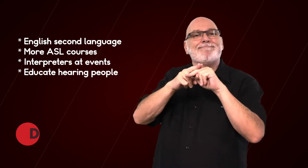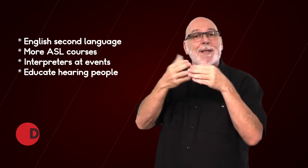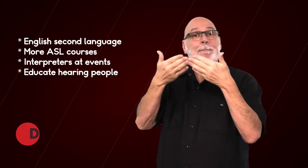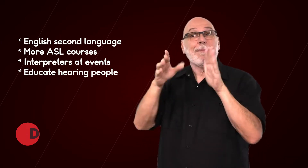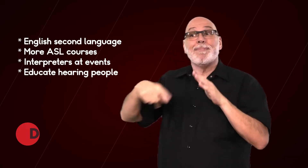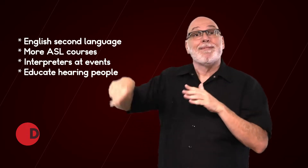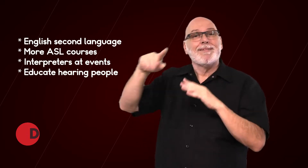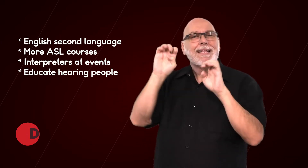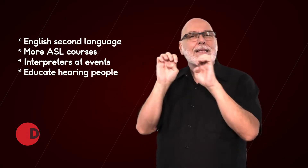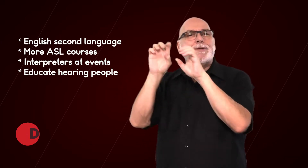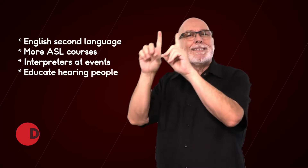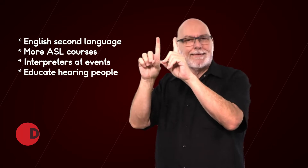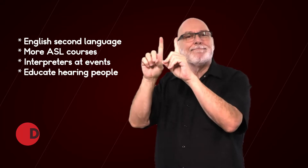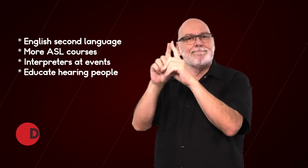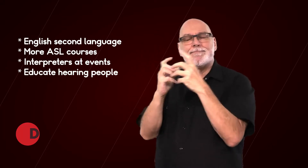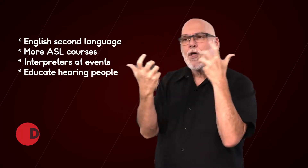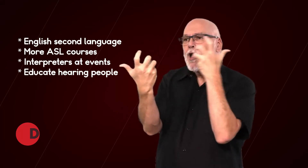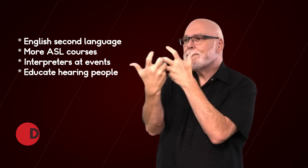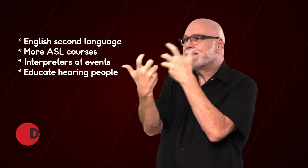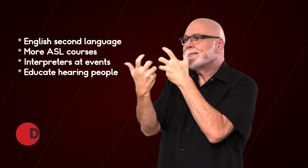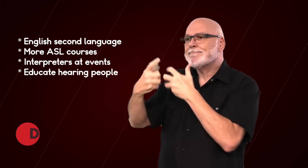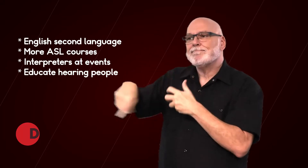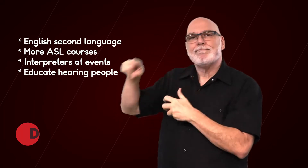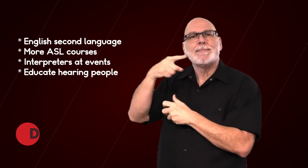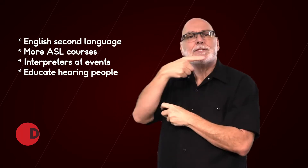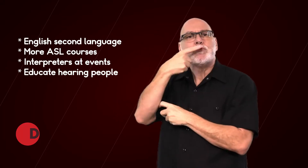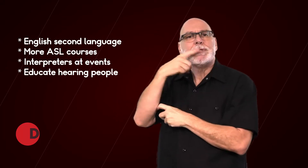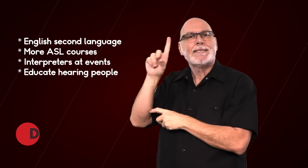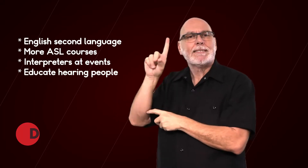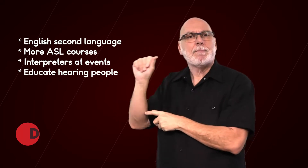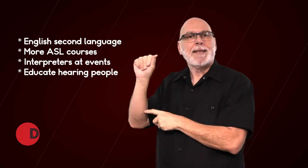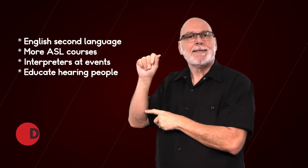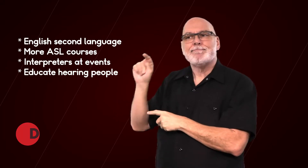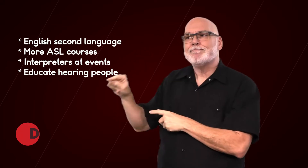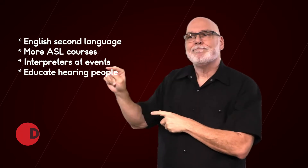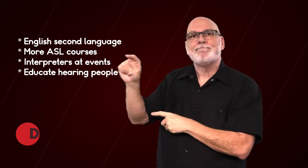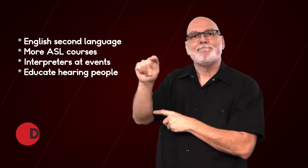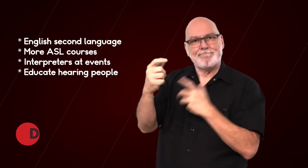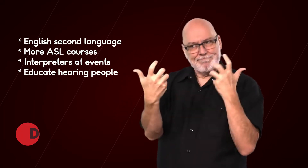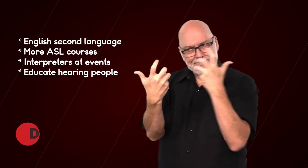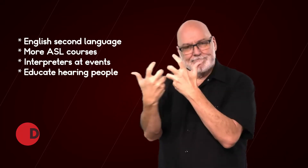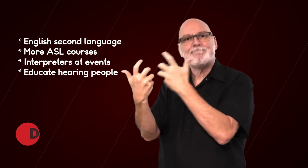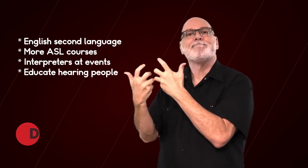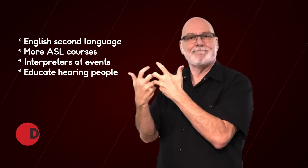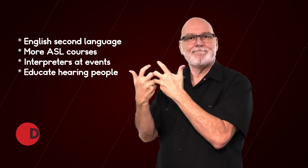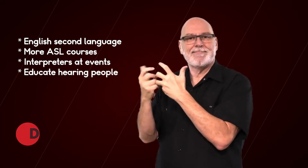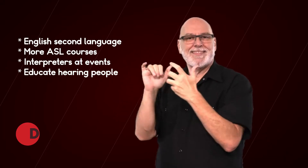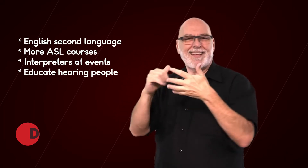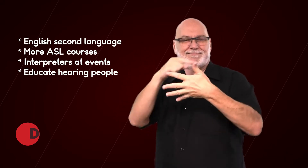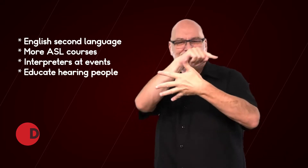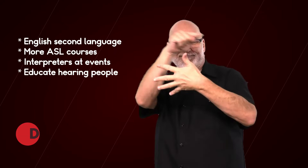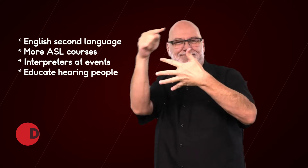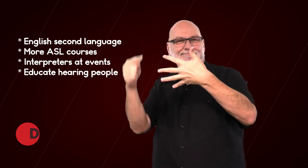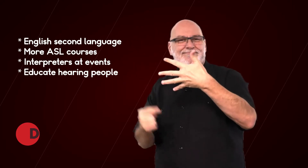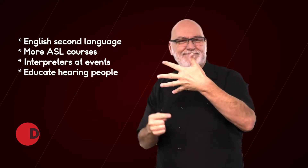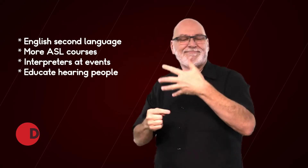to accommodate hearing disabilities.